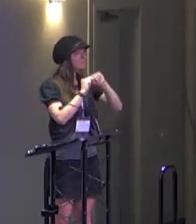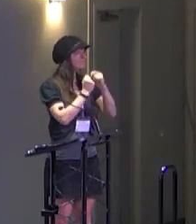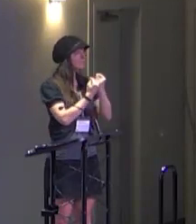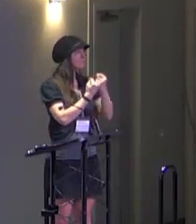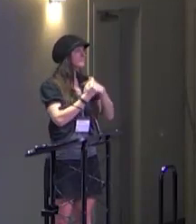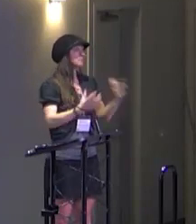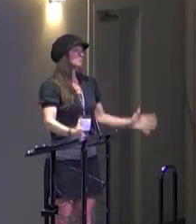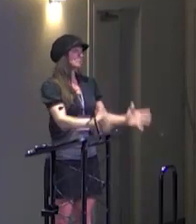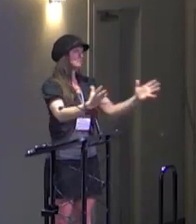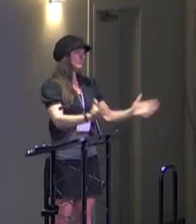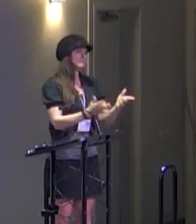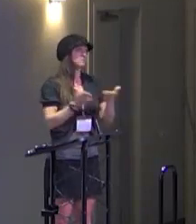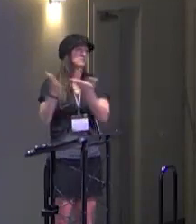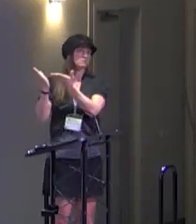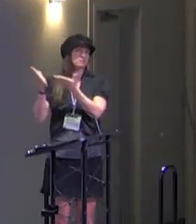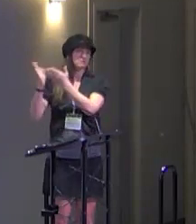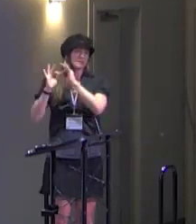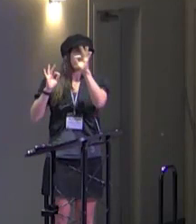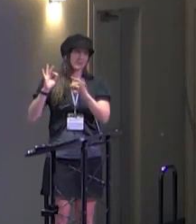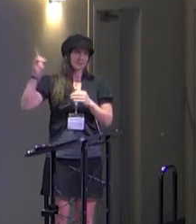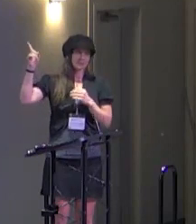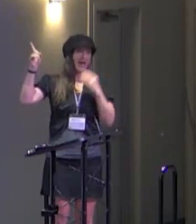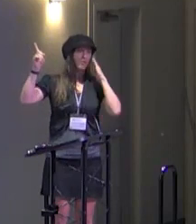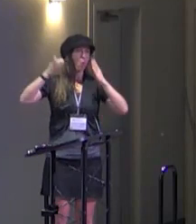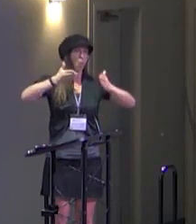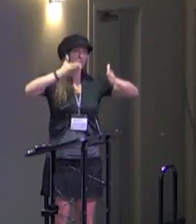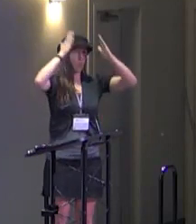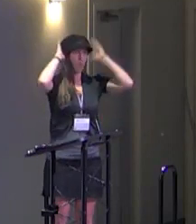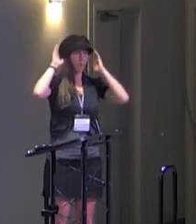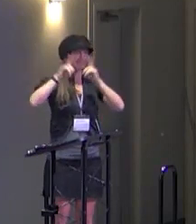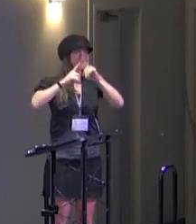So those of you who are working with that teams, I strongly encourage you to point them to this as a resource.